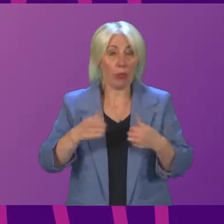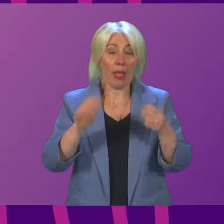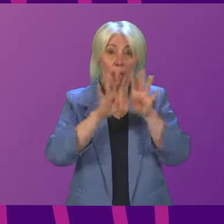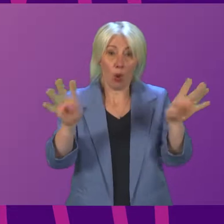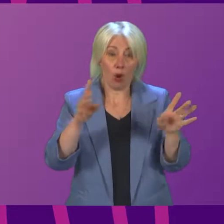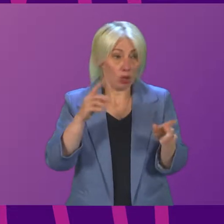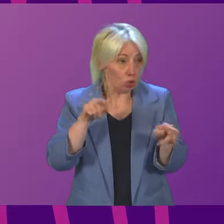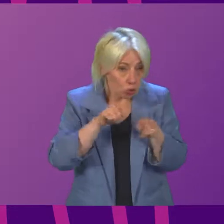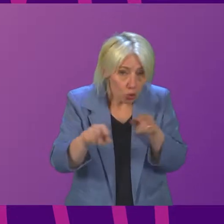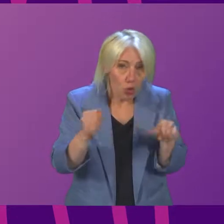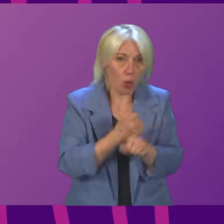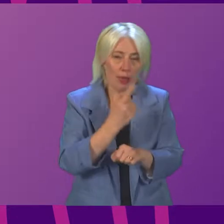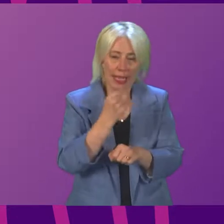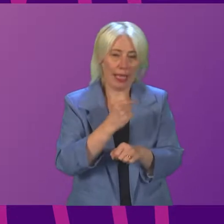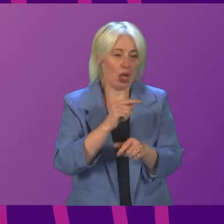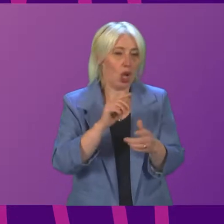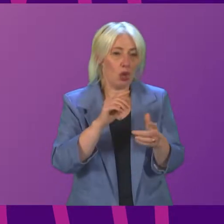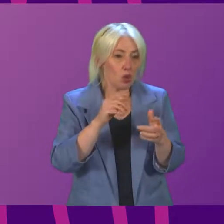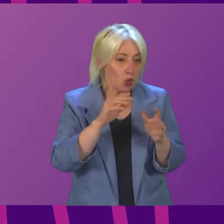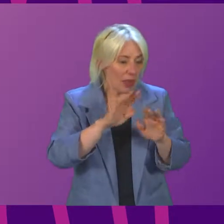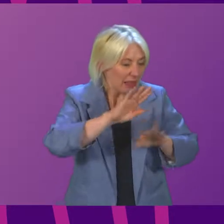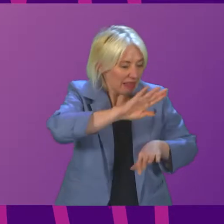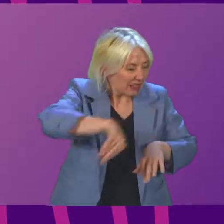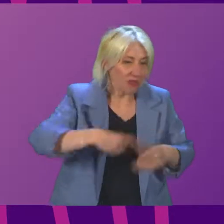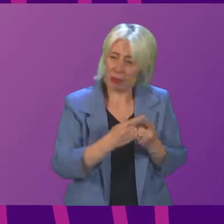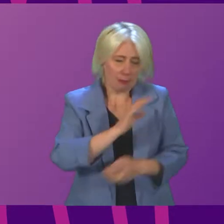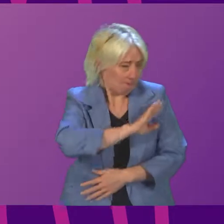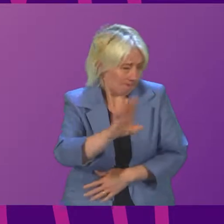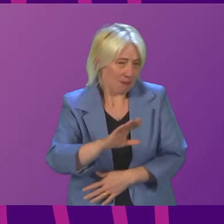to leave no stone unturned and to deploy every tool that is in our armoury